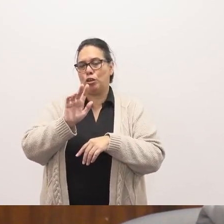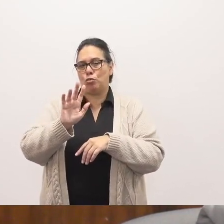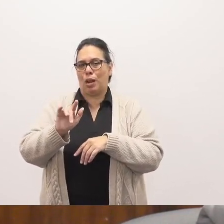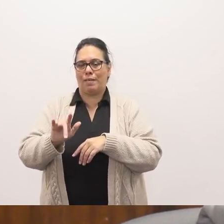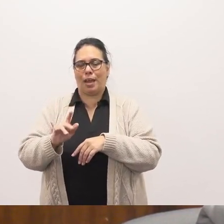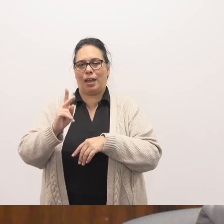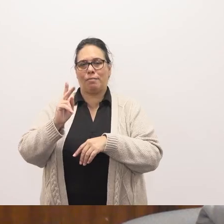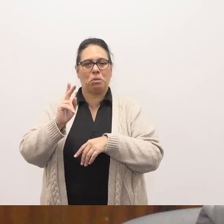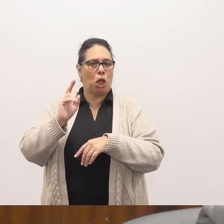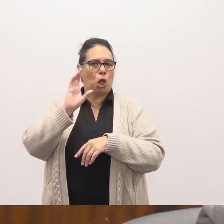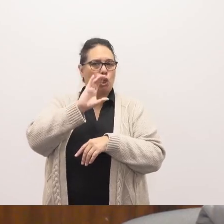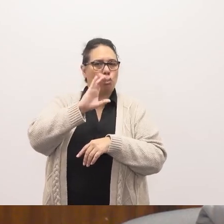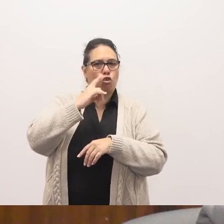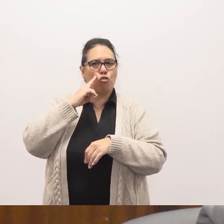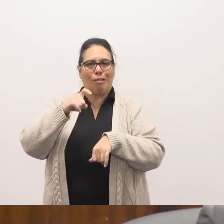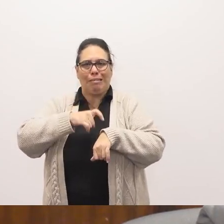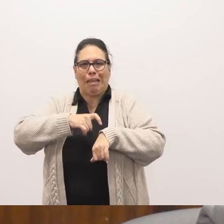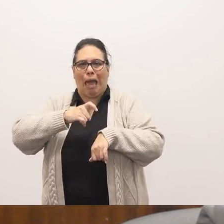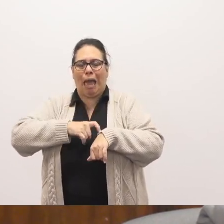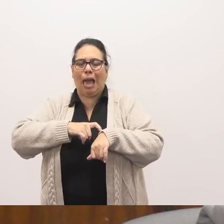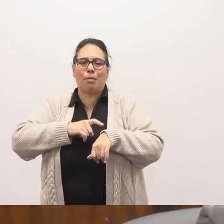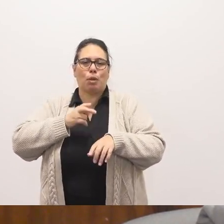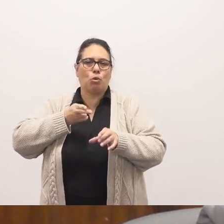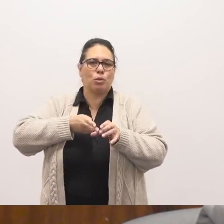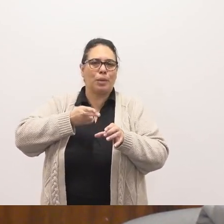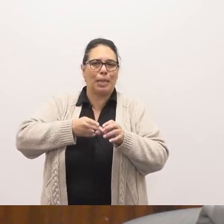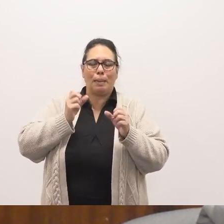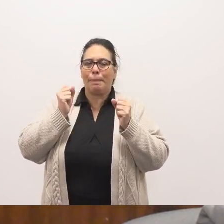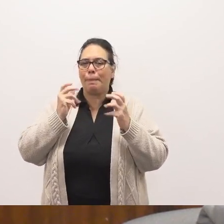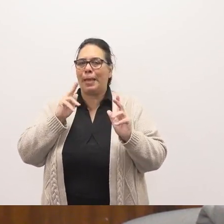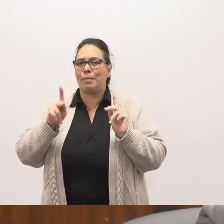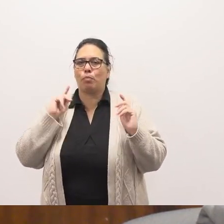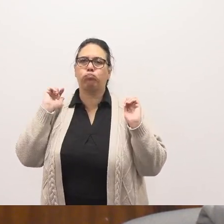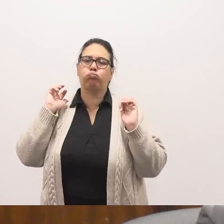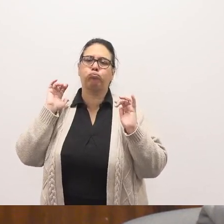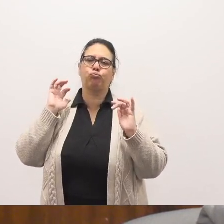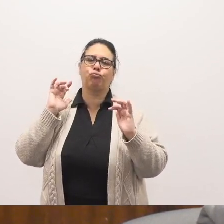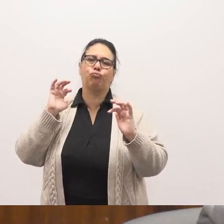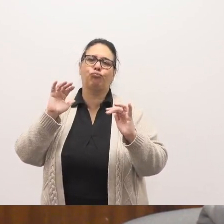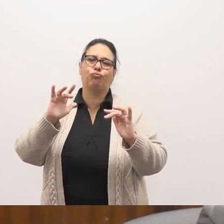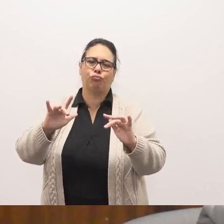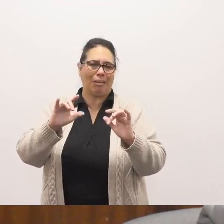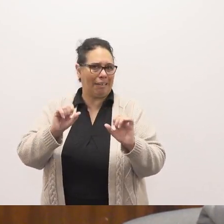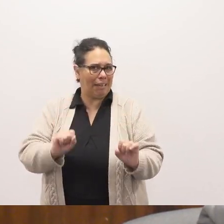And I would love for as many people as possible to come out because I think it's a joyous opportunity